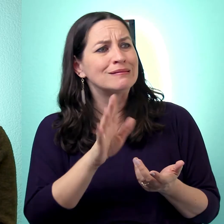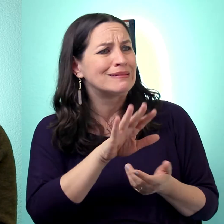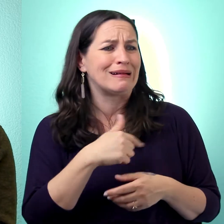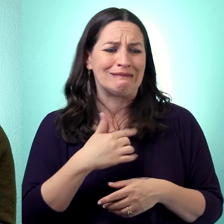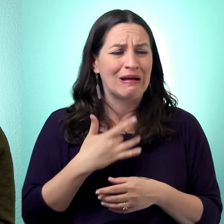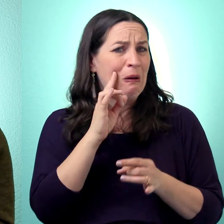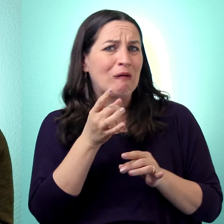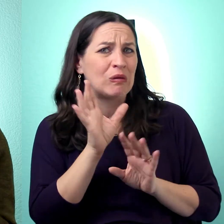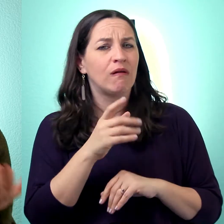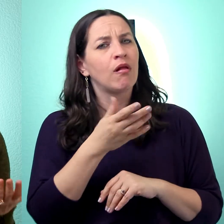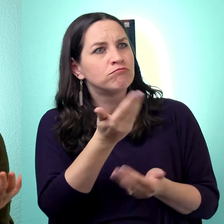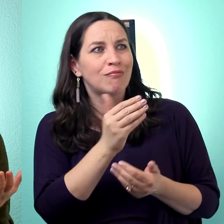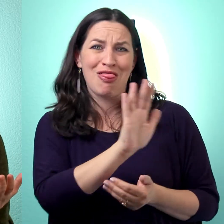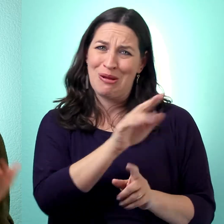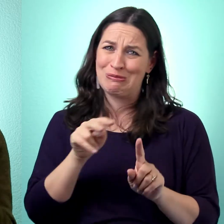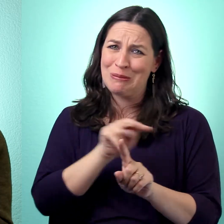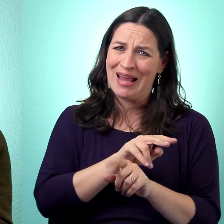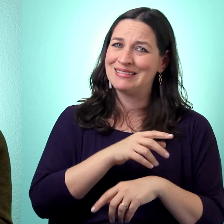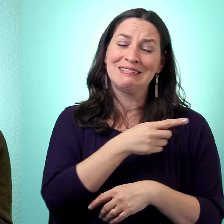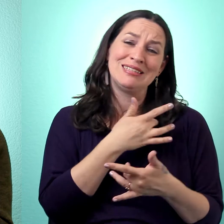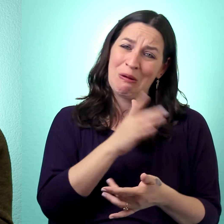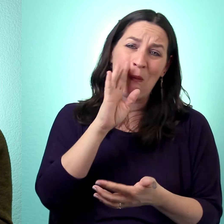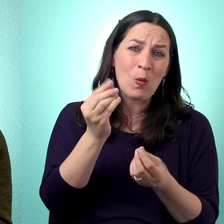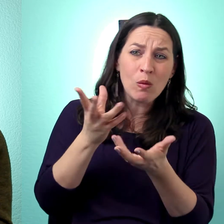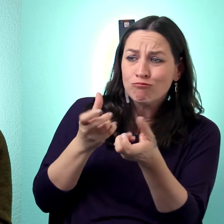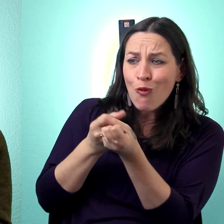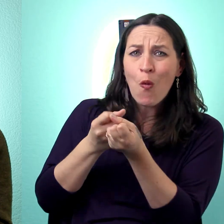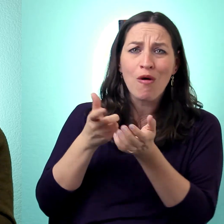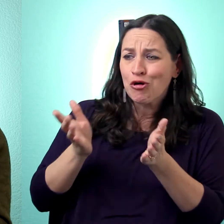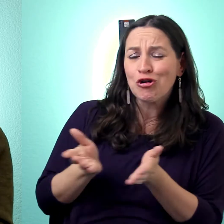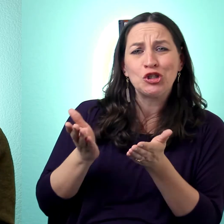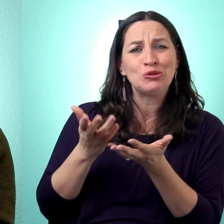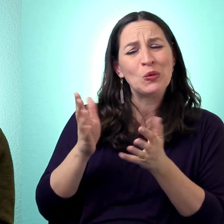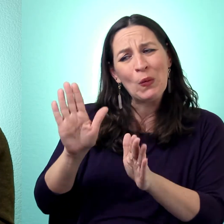And it's good to get another person's perspective on that and have them be there to encourage